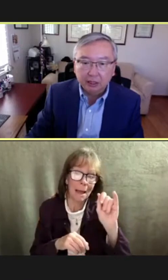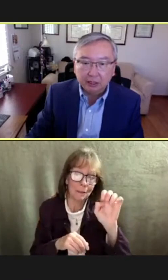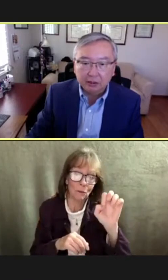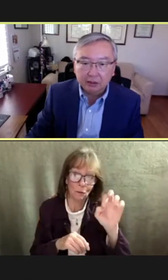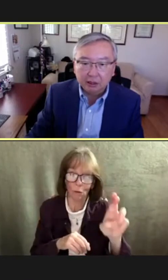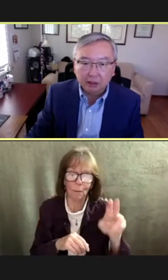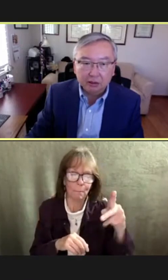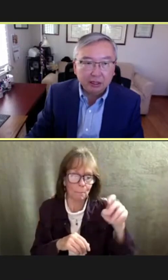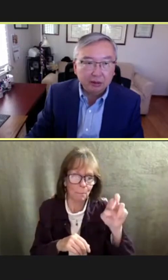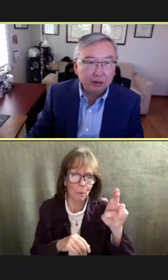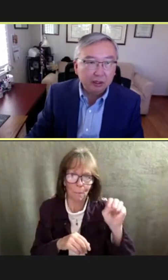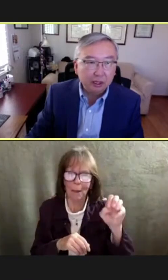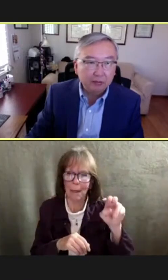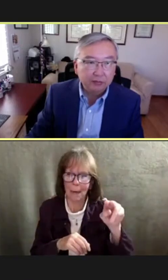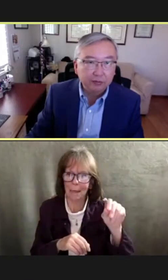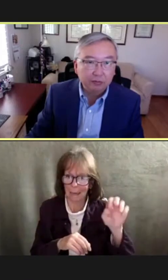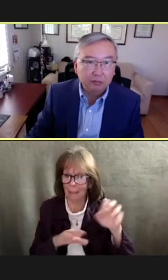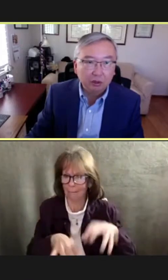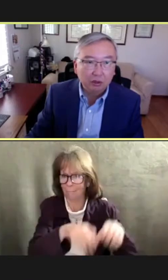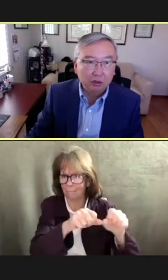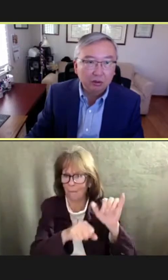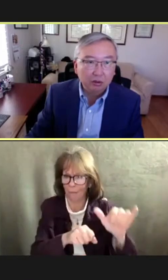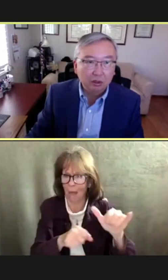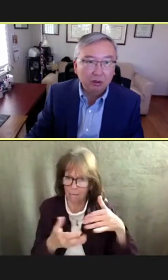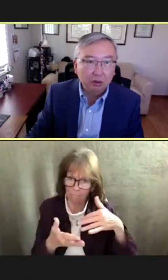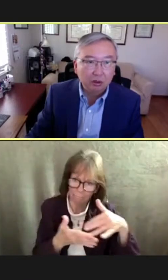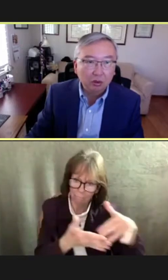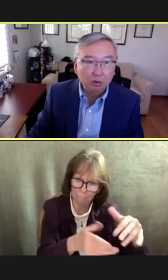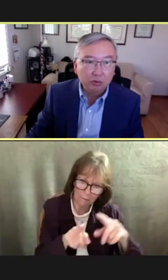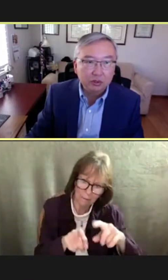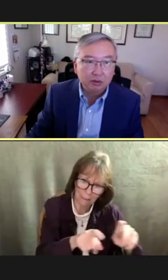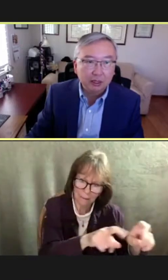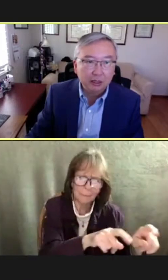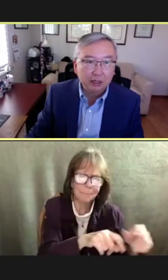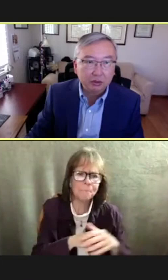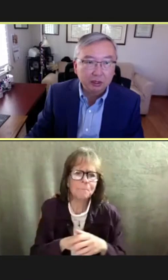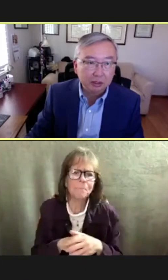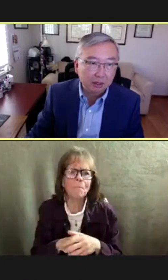And they have 852 doctors including